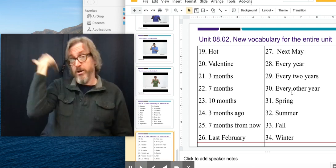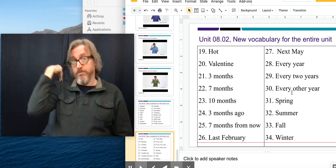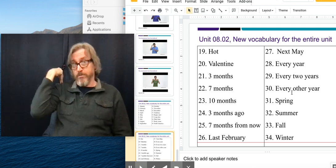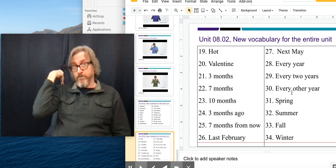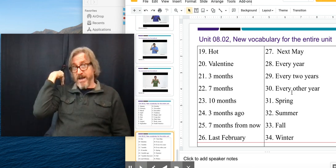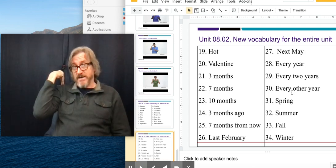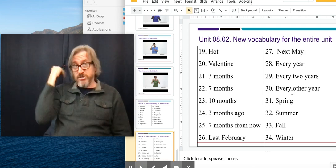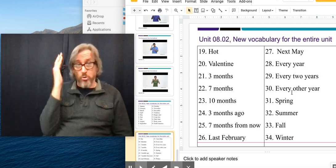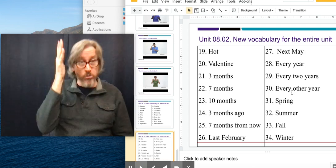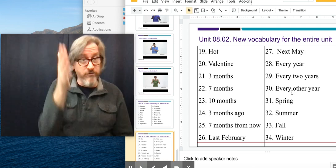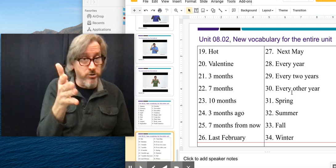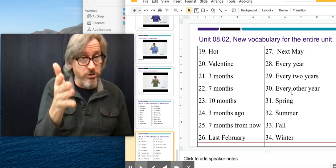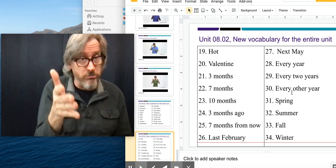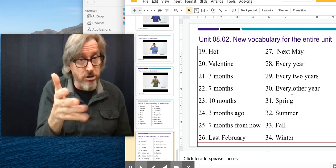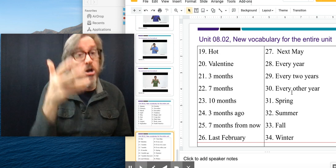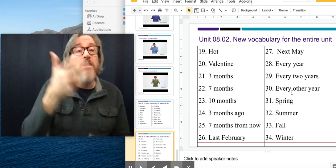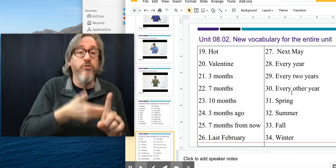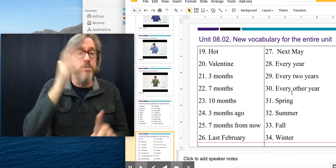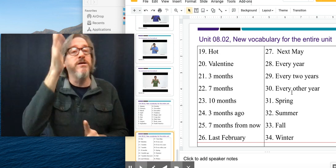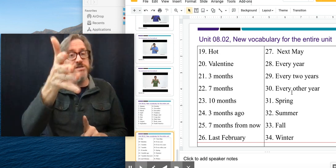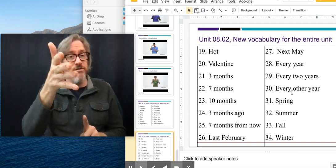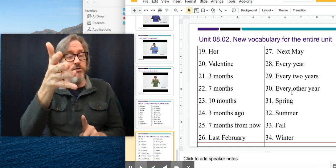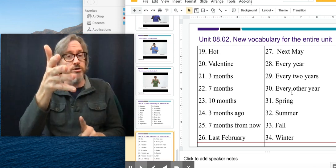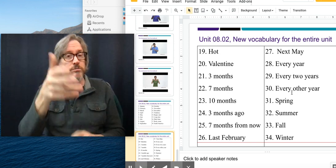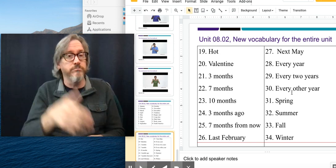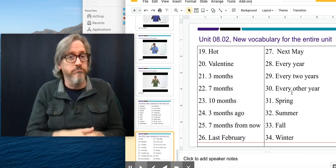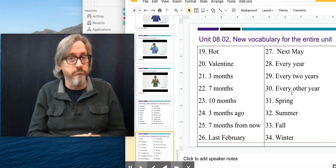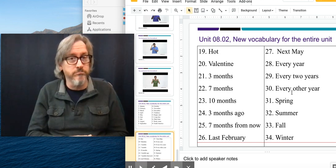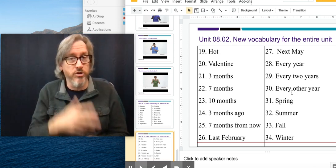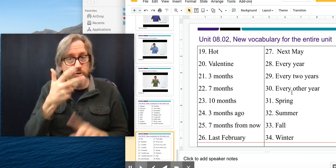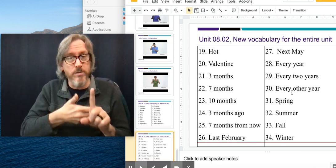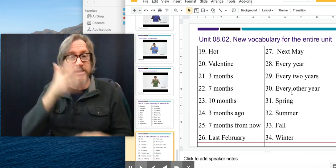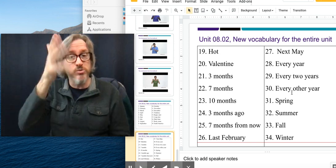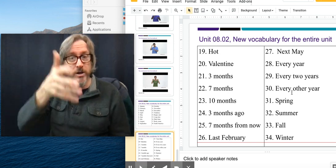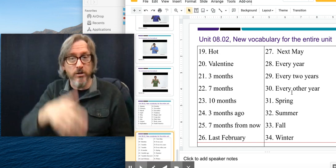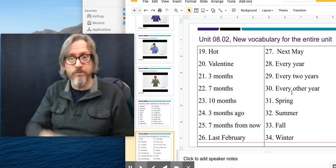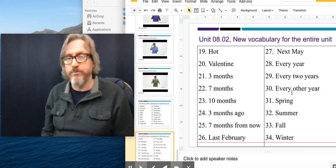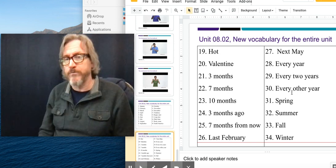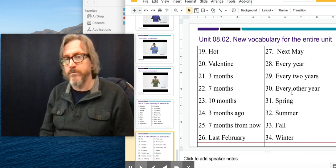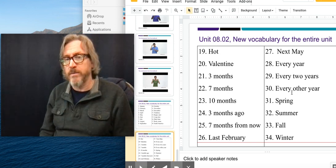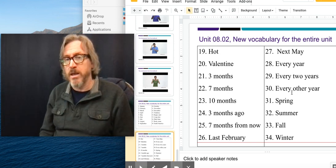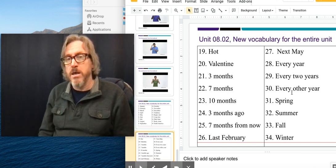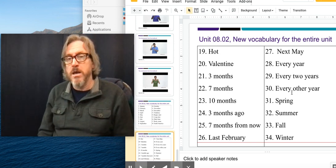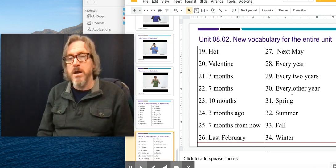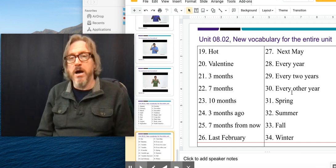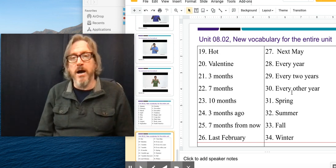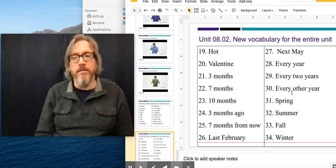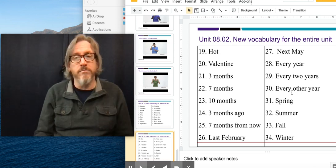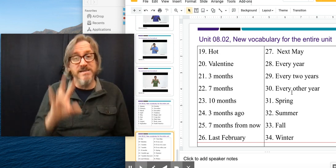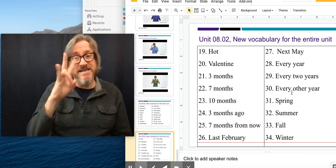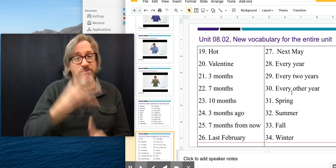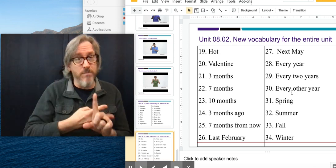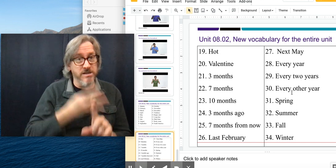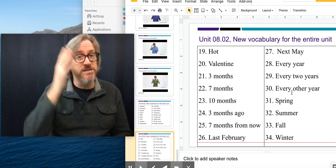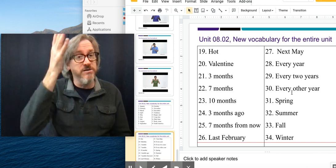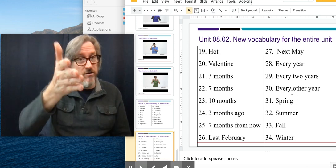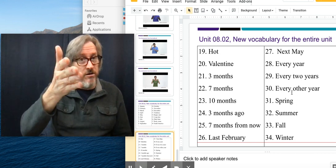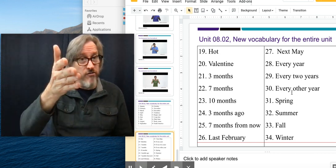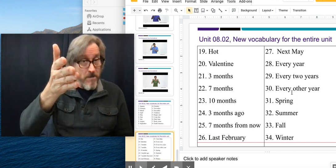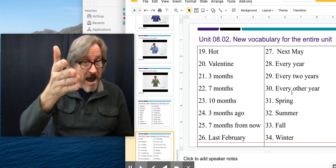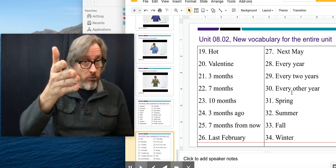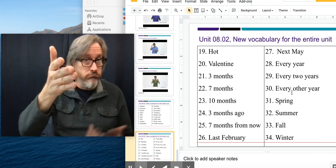then putting past or future three months in the future three months will um seven months from now